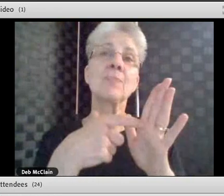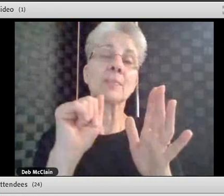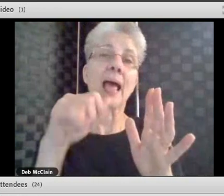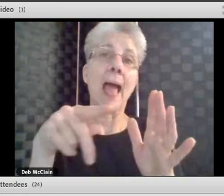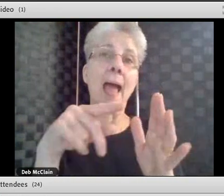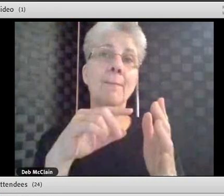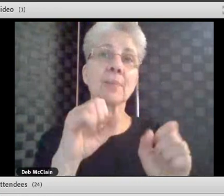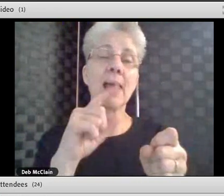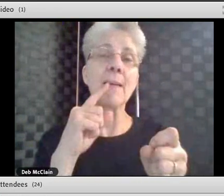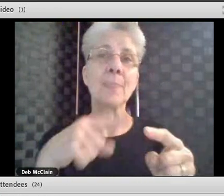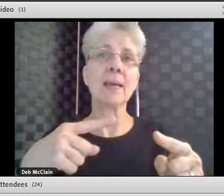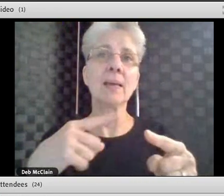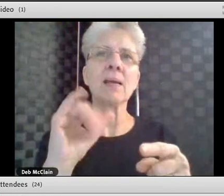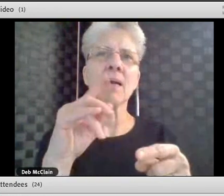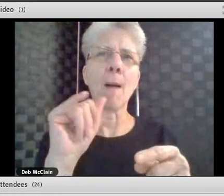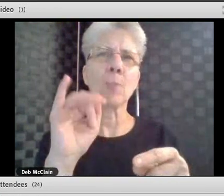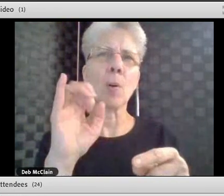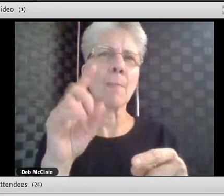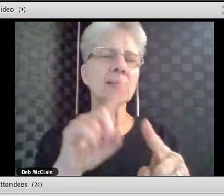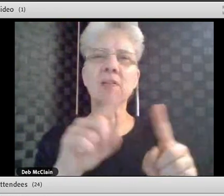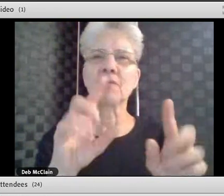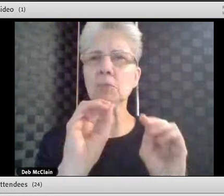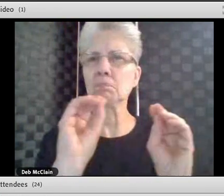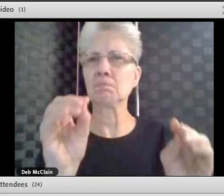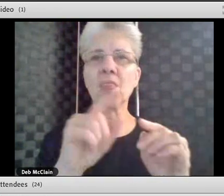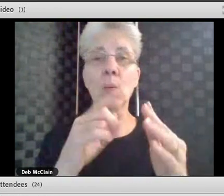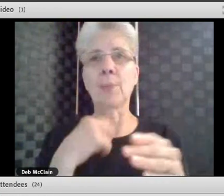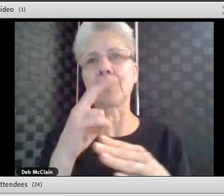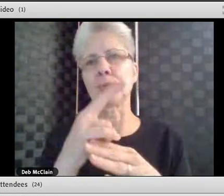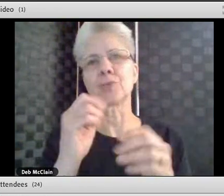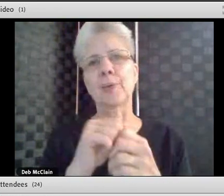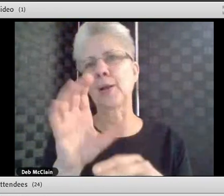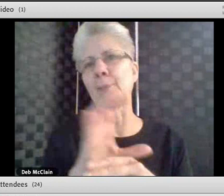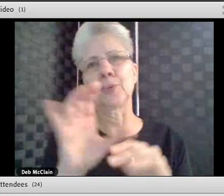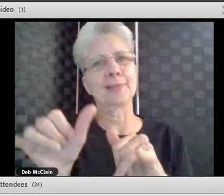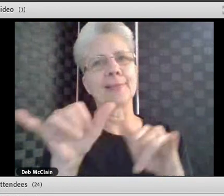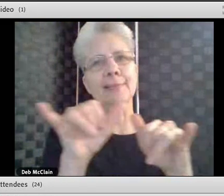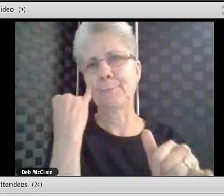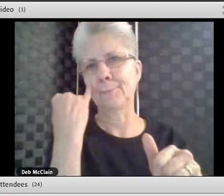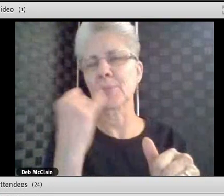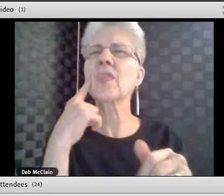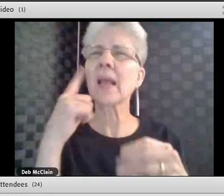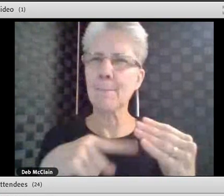and also sometimes an app could be compromised, so this is no different than what we're used to with computers.